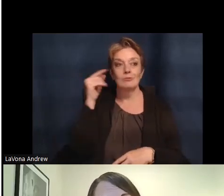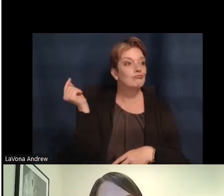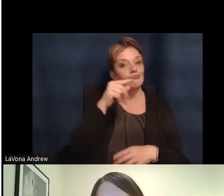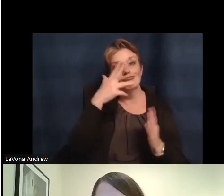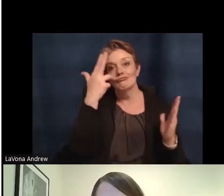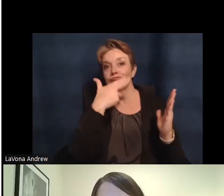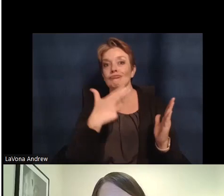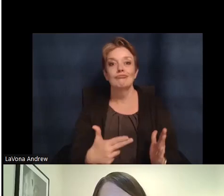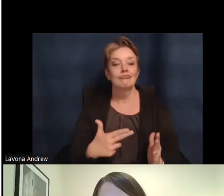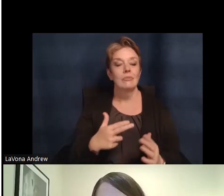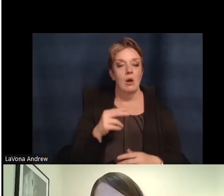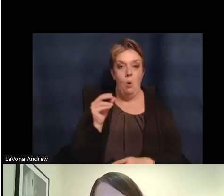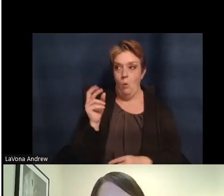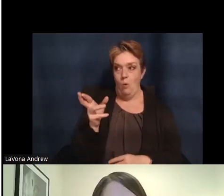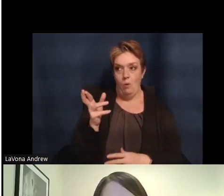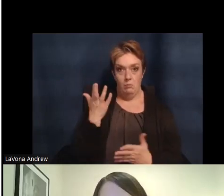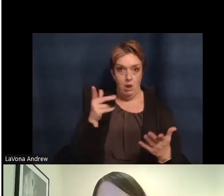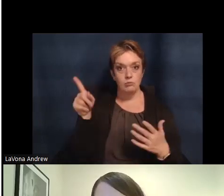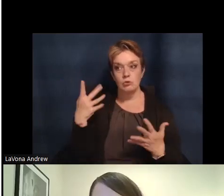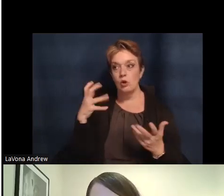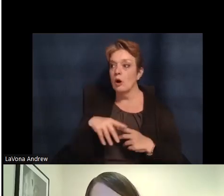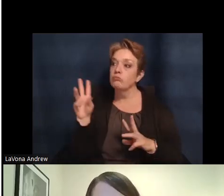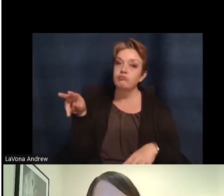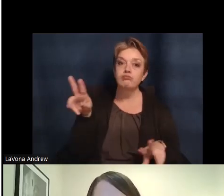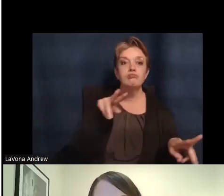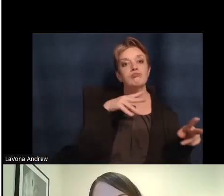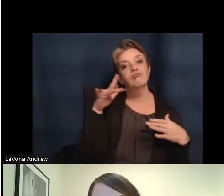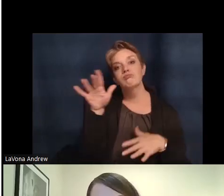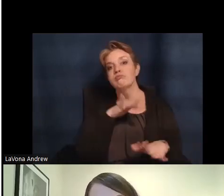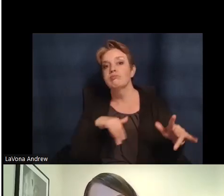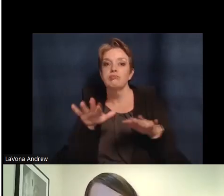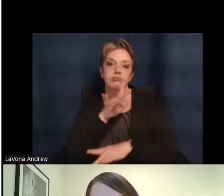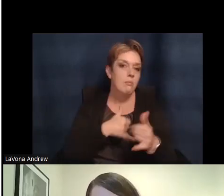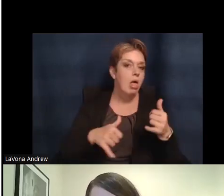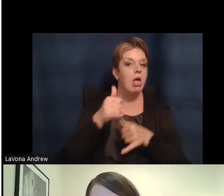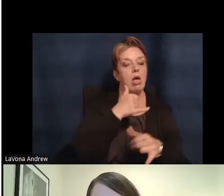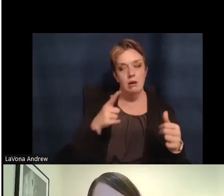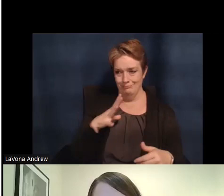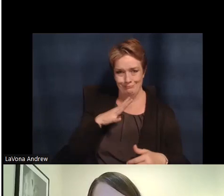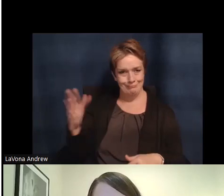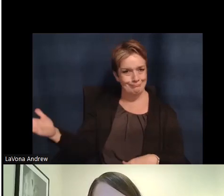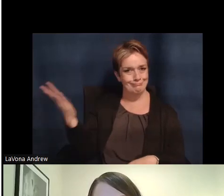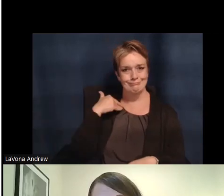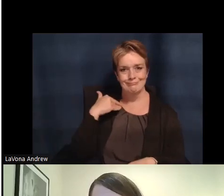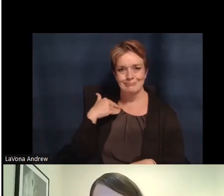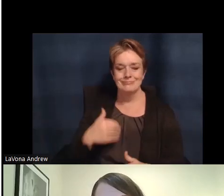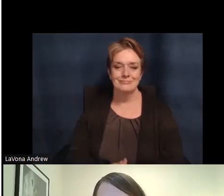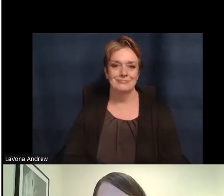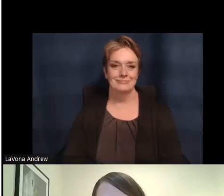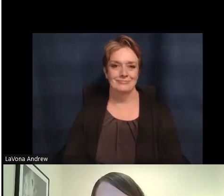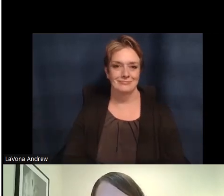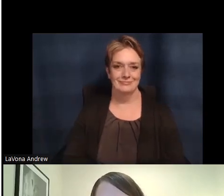or if they just wanted to look around the garden, be outside, play around, she was more than happy for them to do that.